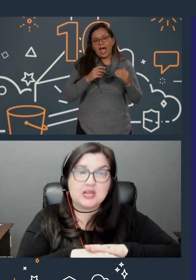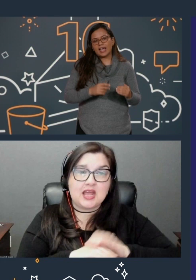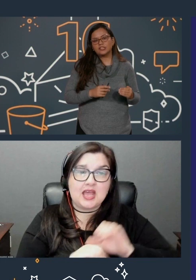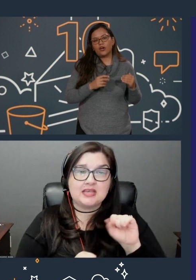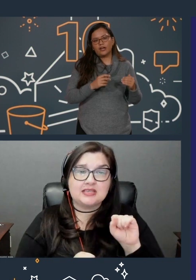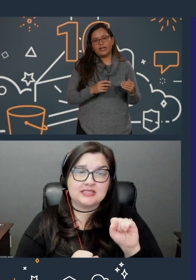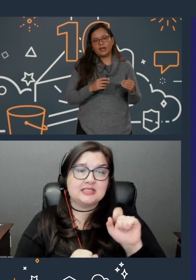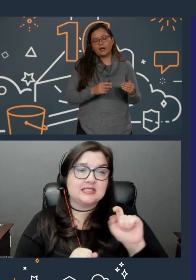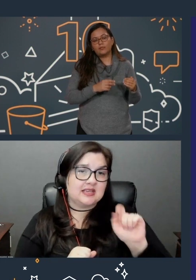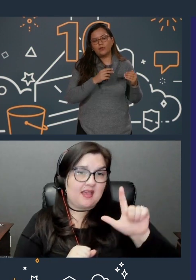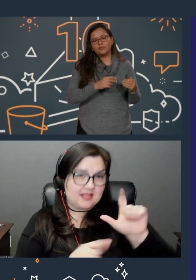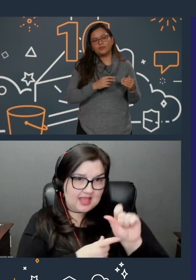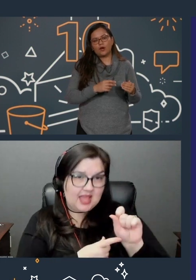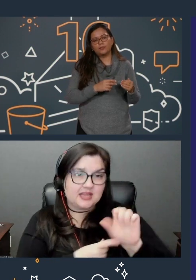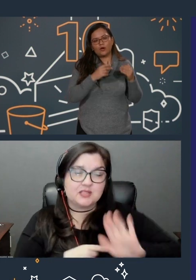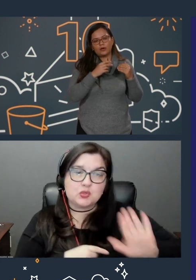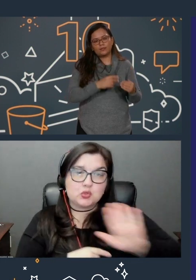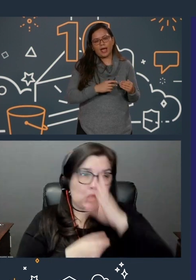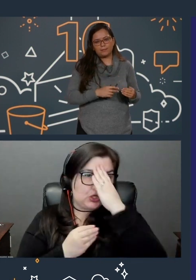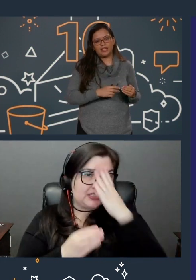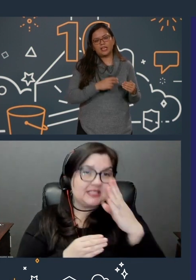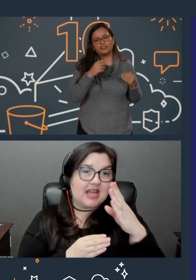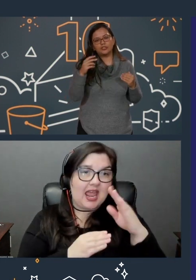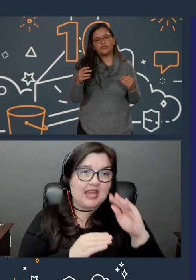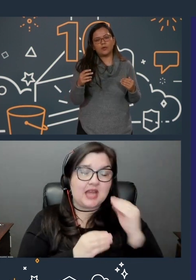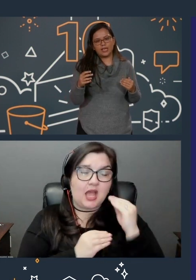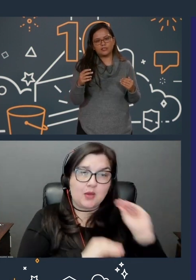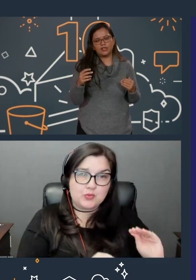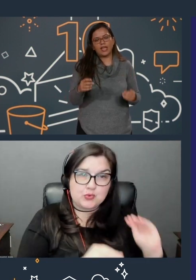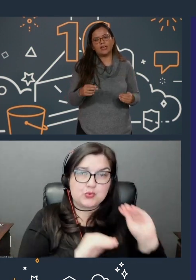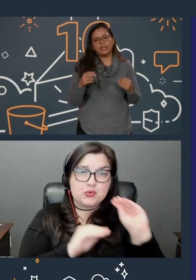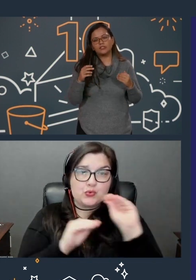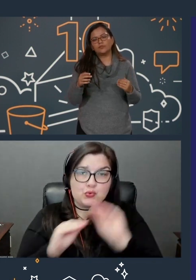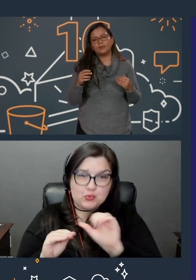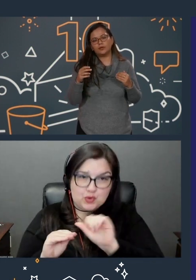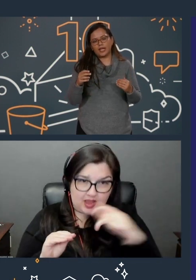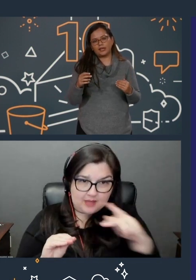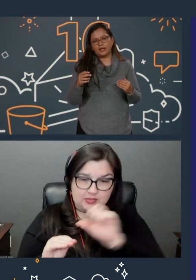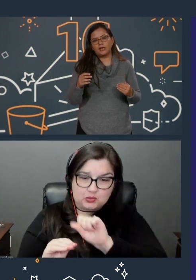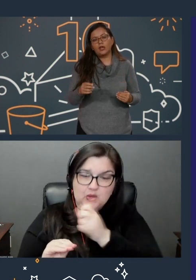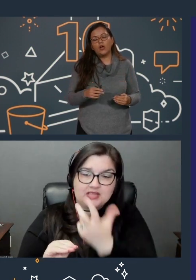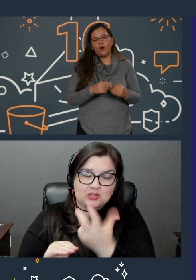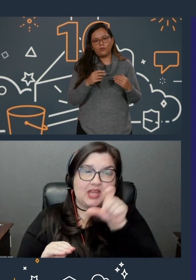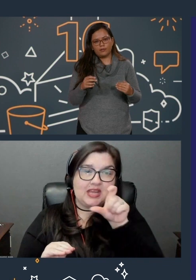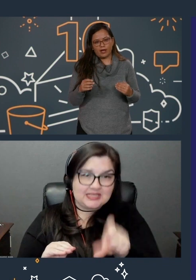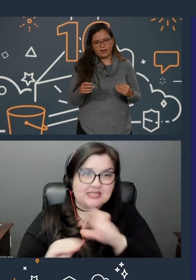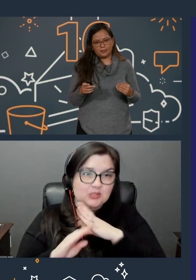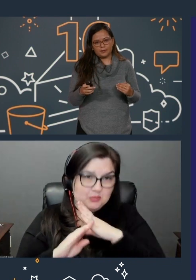as your data moves from your applications to S3 and needs to be protected over wire.